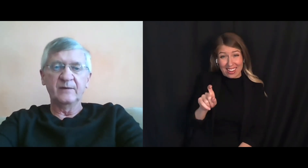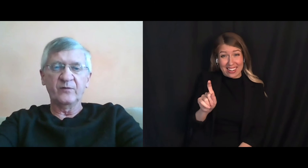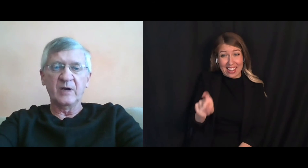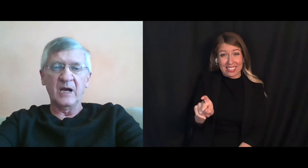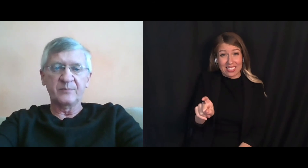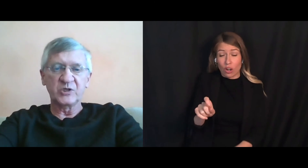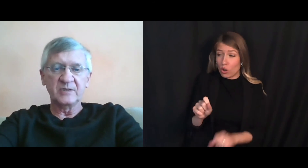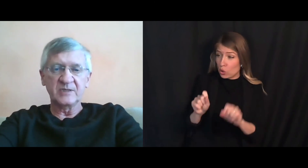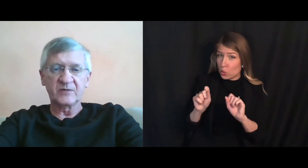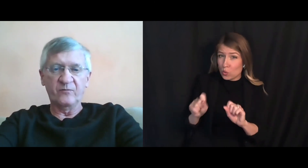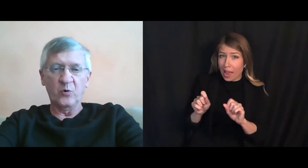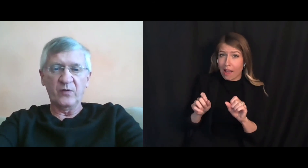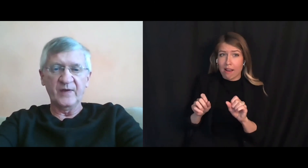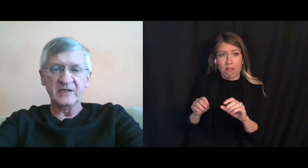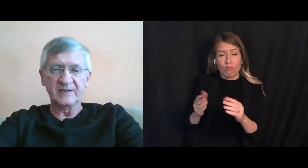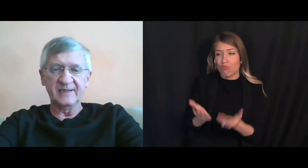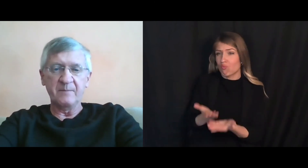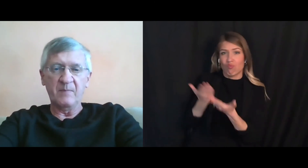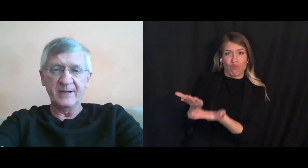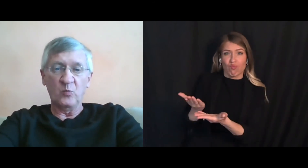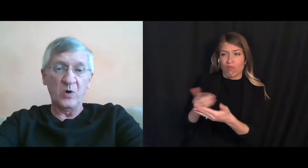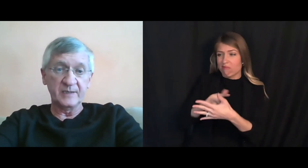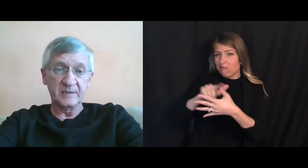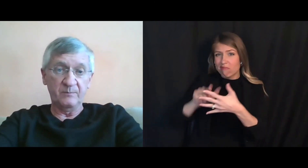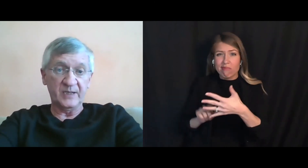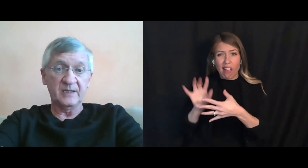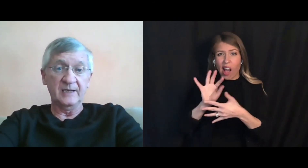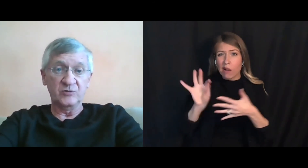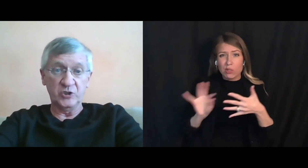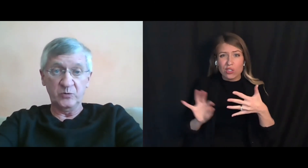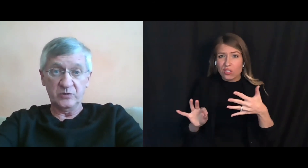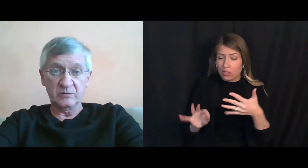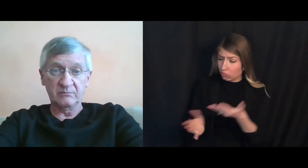different options for things that they might want to pick and choose